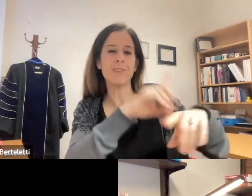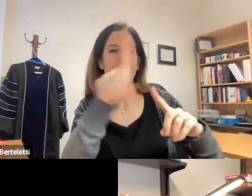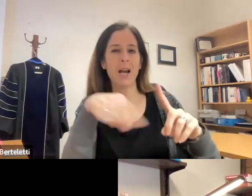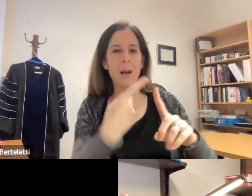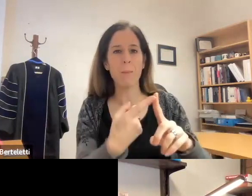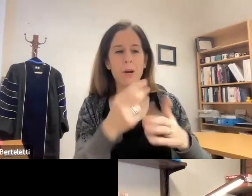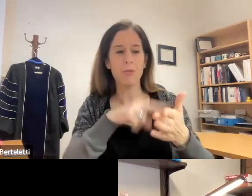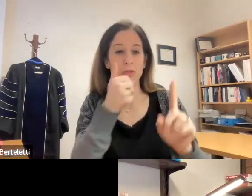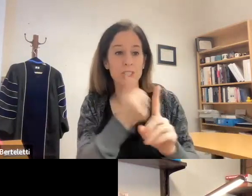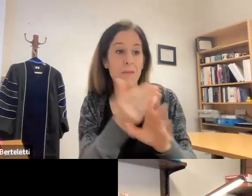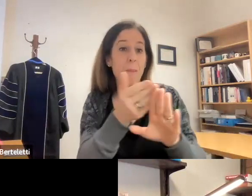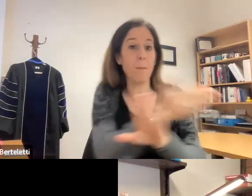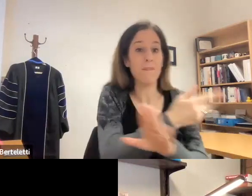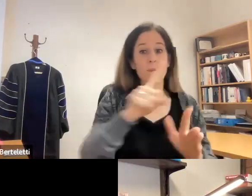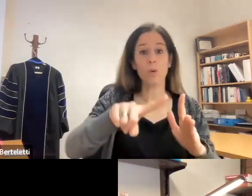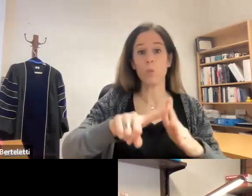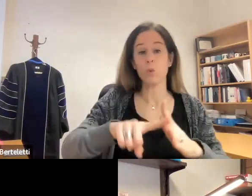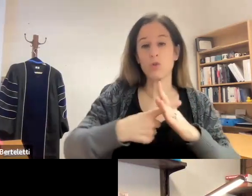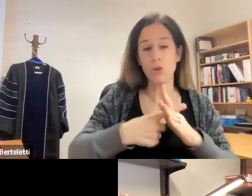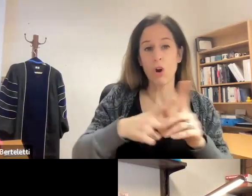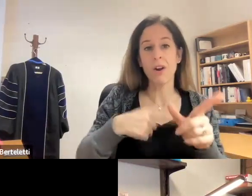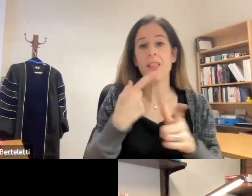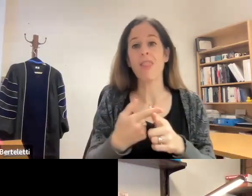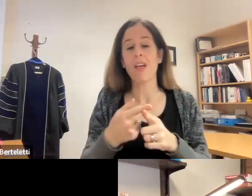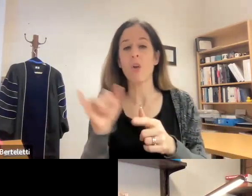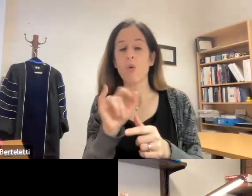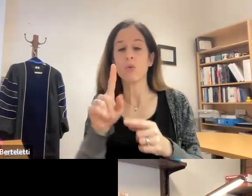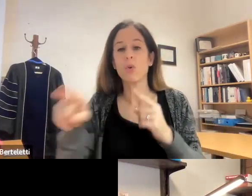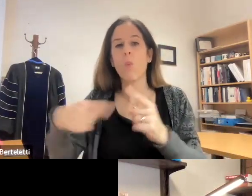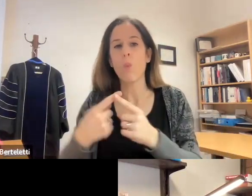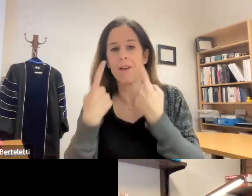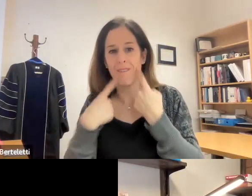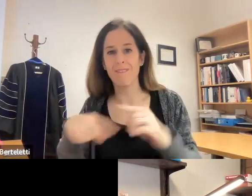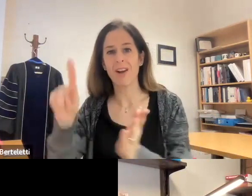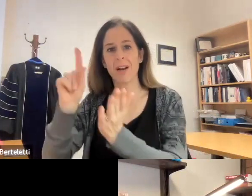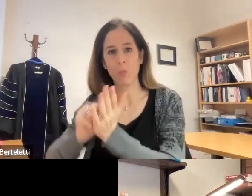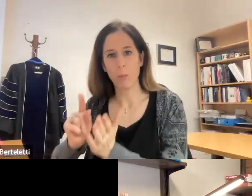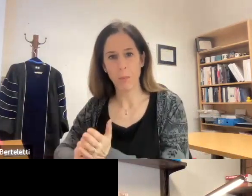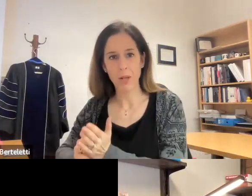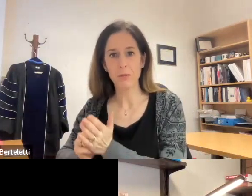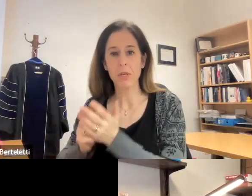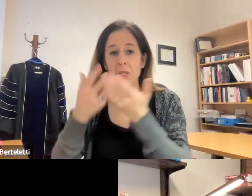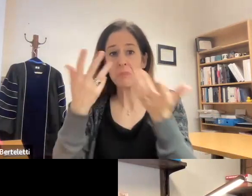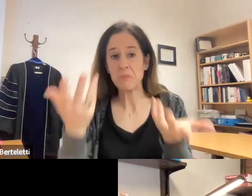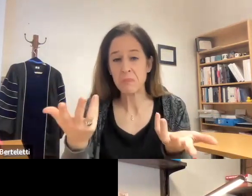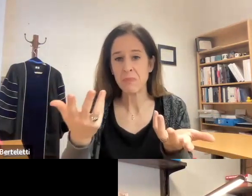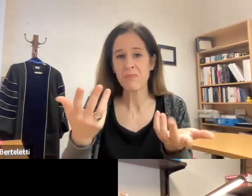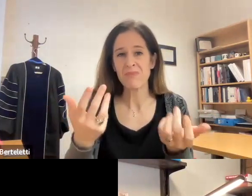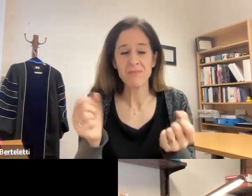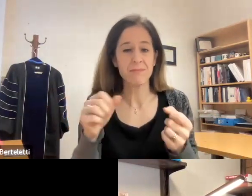a head's up about the research before the research even starts so that we don't even get to the place where that